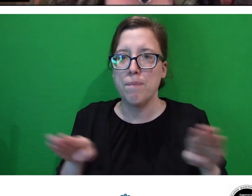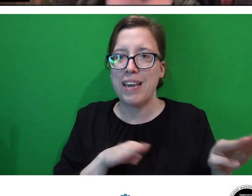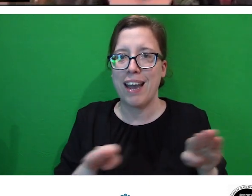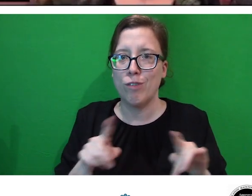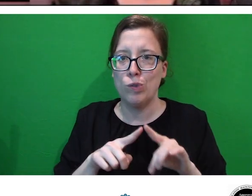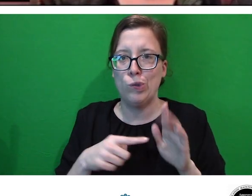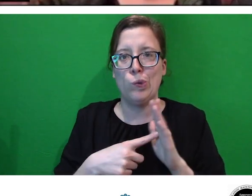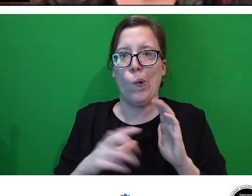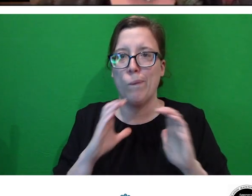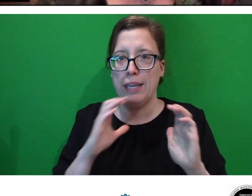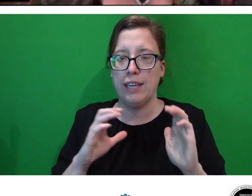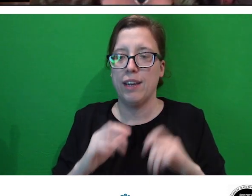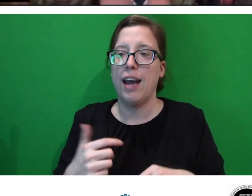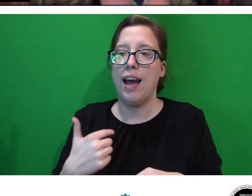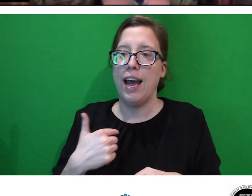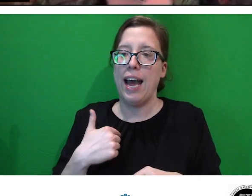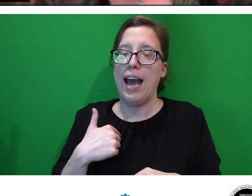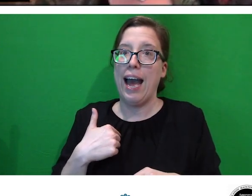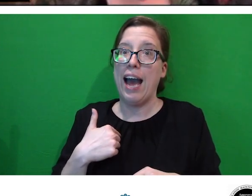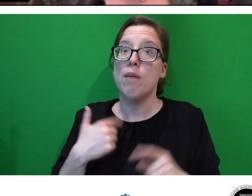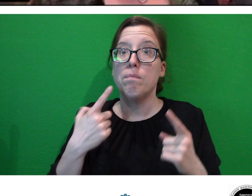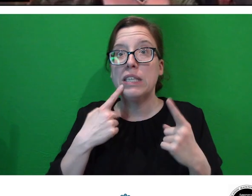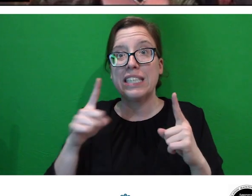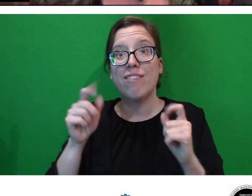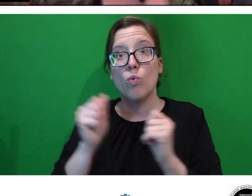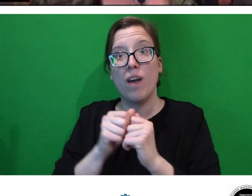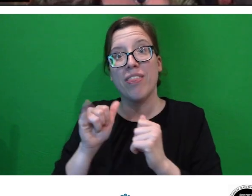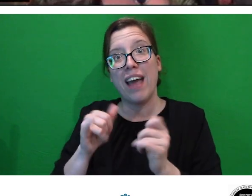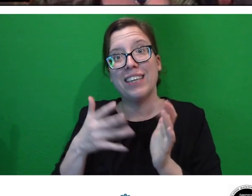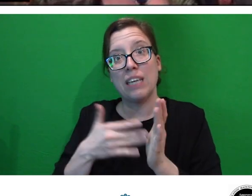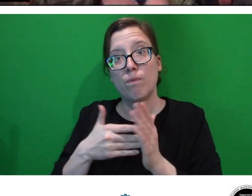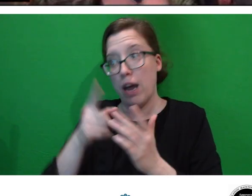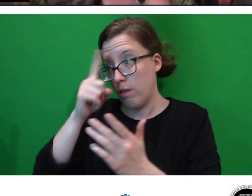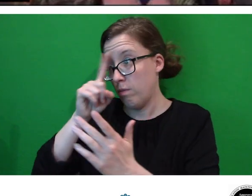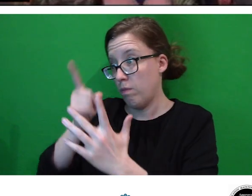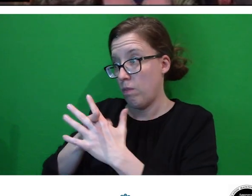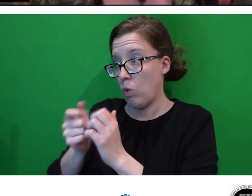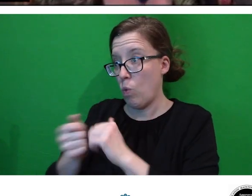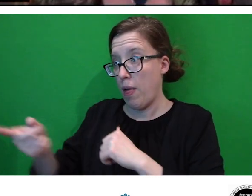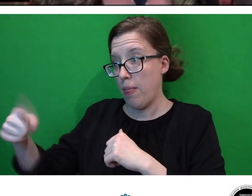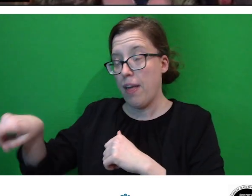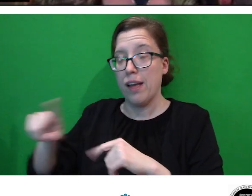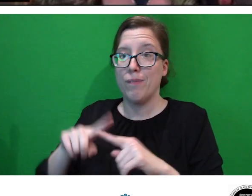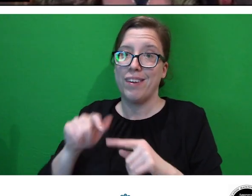he's going to get messages to us in any way, shape, or form. That's all he's got.